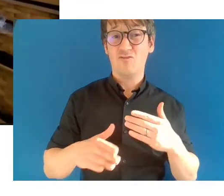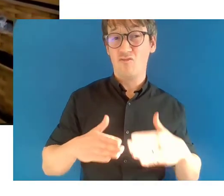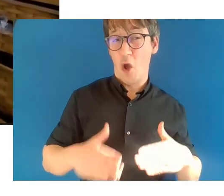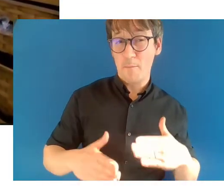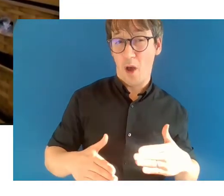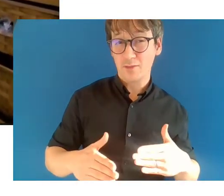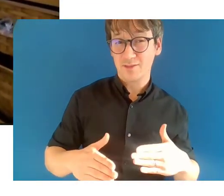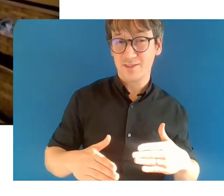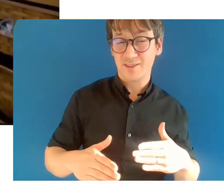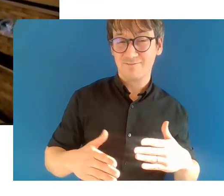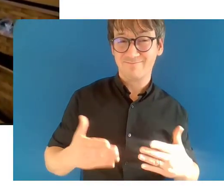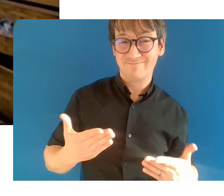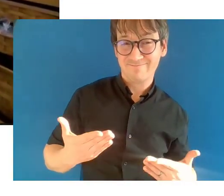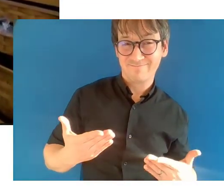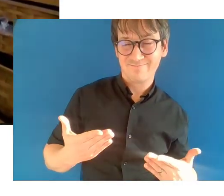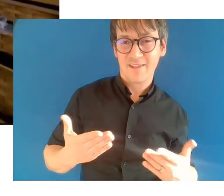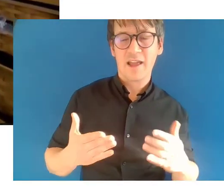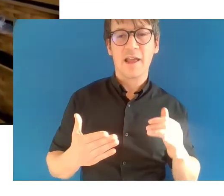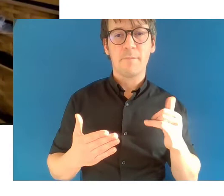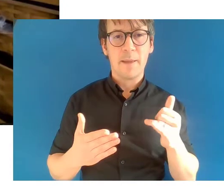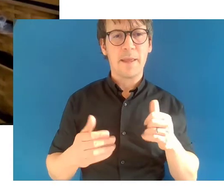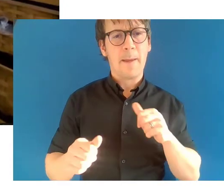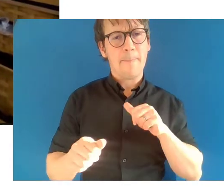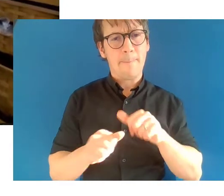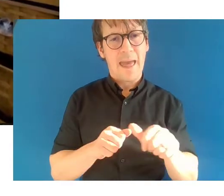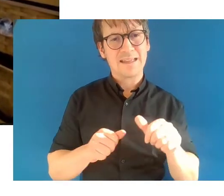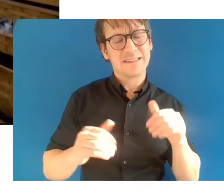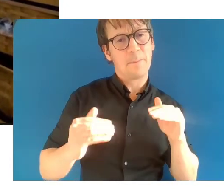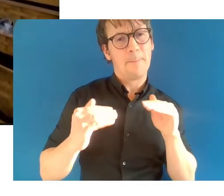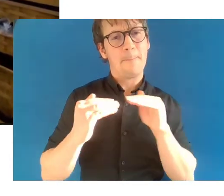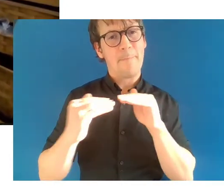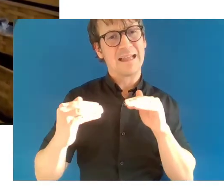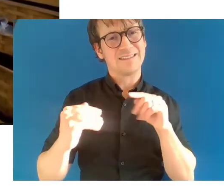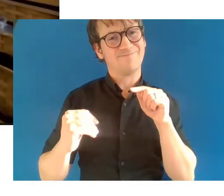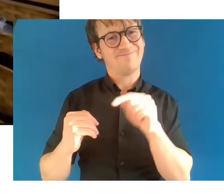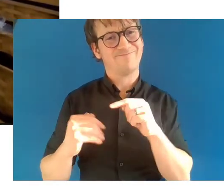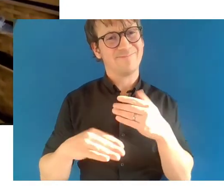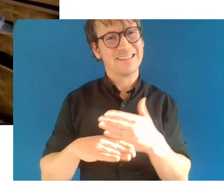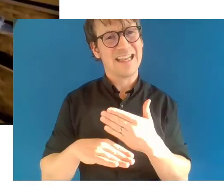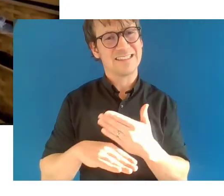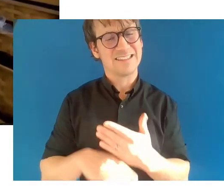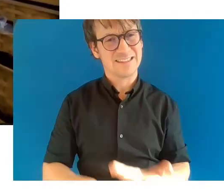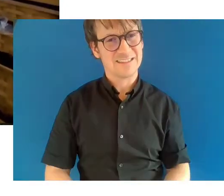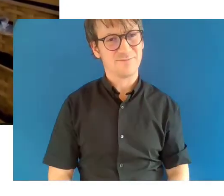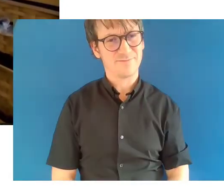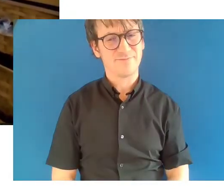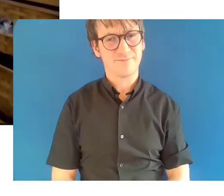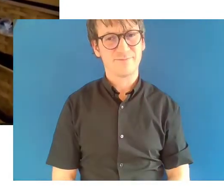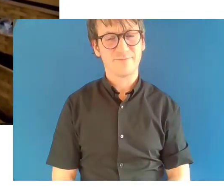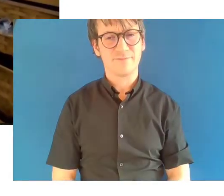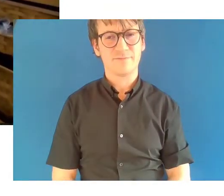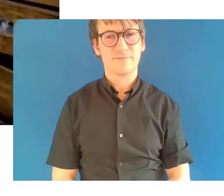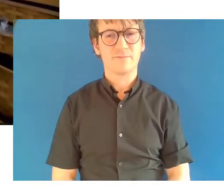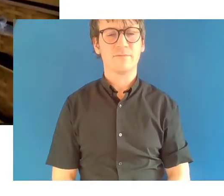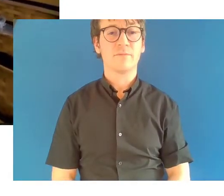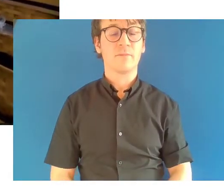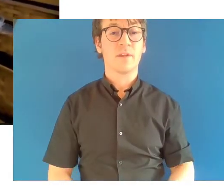a different kind of robot, one that is best suited to the physical task that it needs to perform.